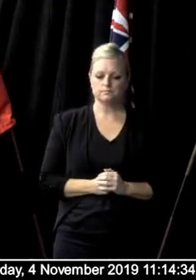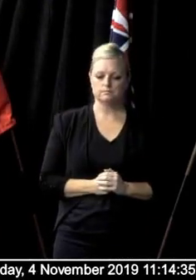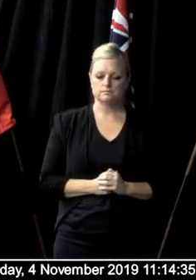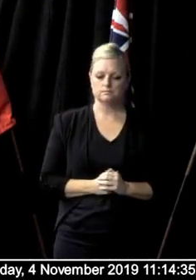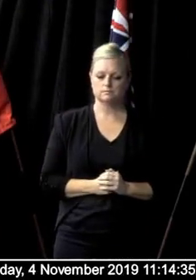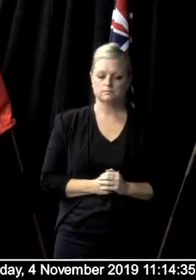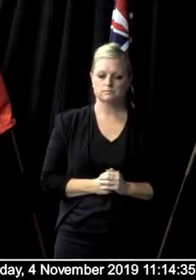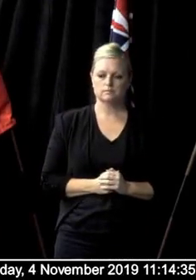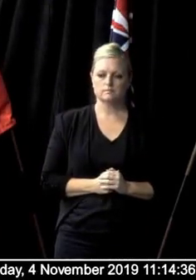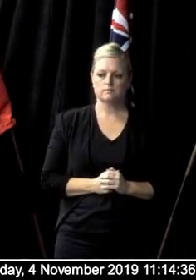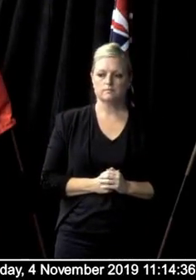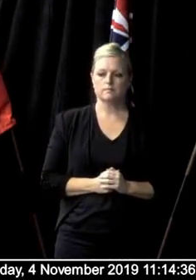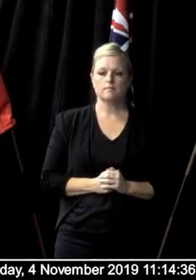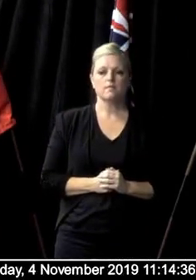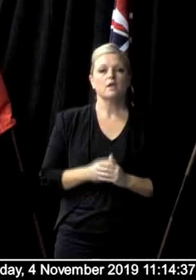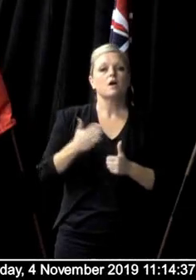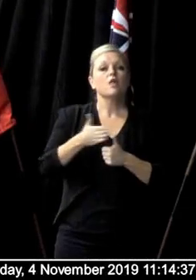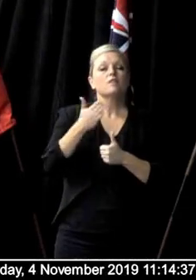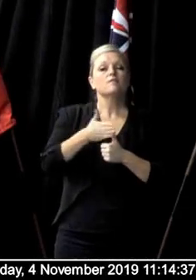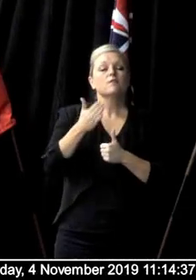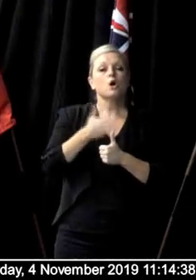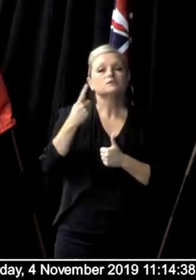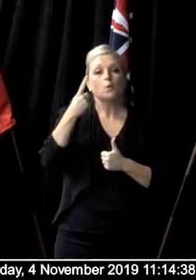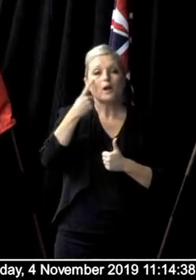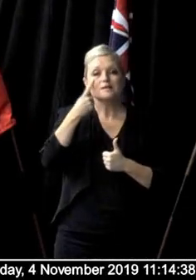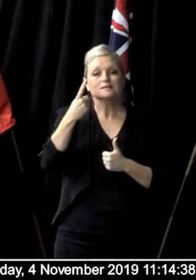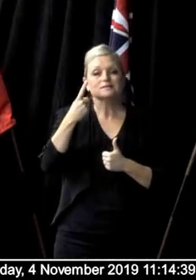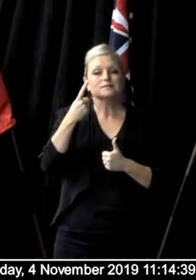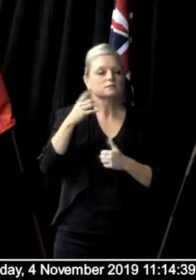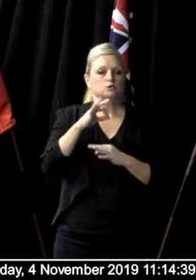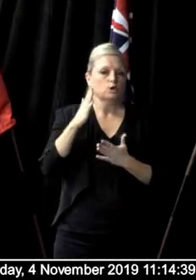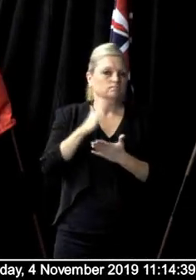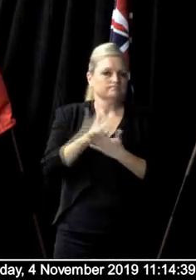The first of these witnesses will give her evidence under a pseudonym as AAA.